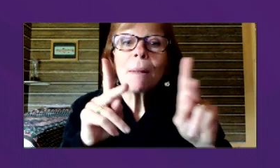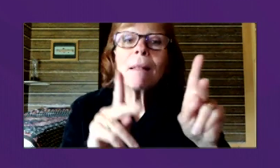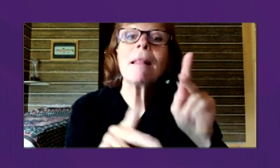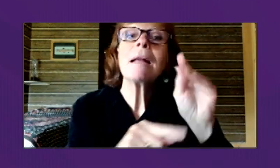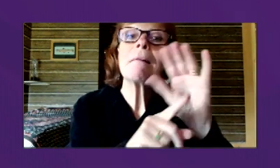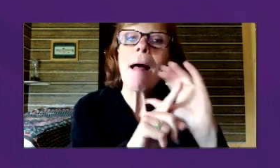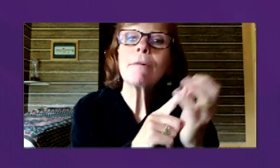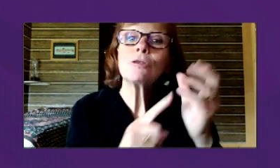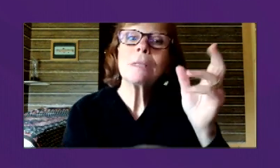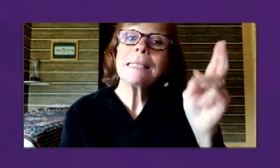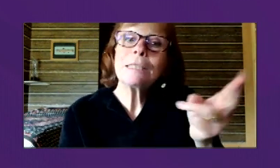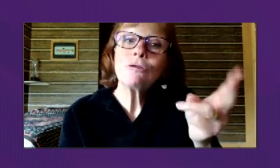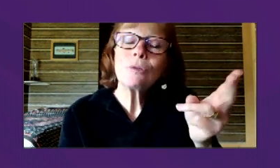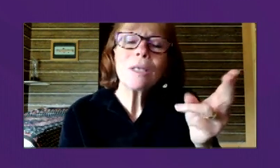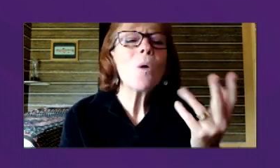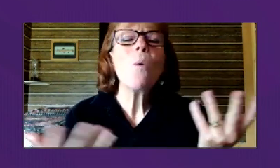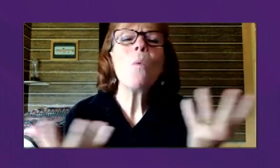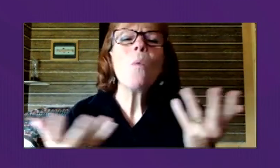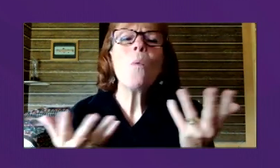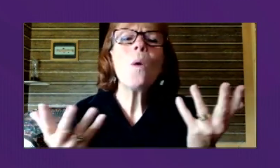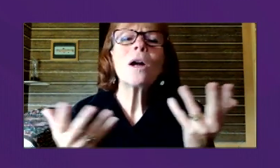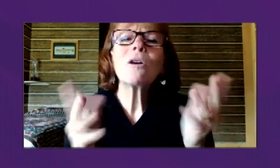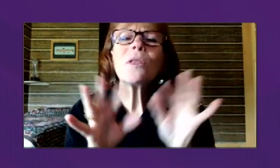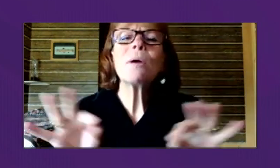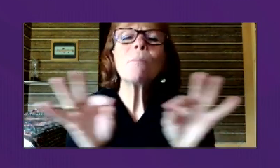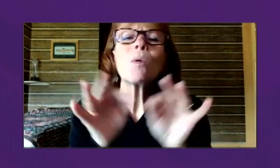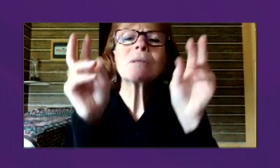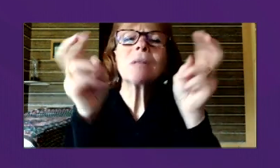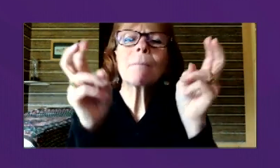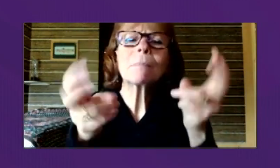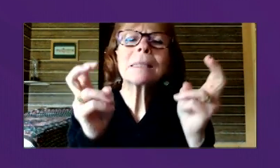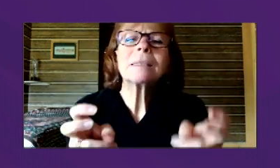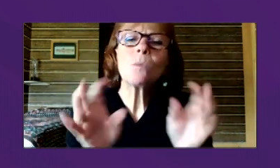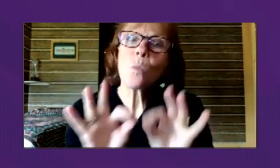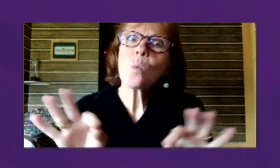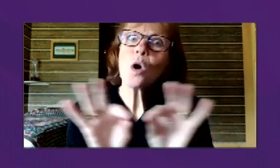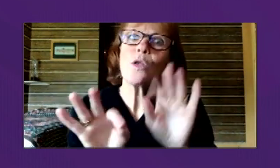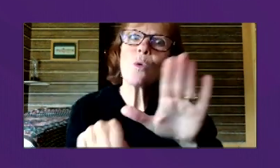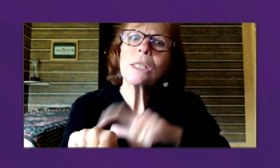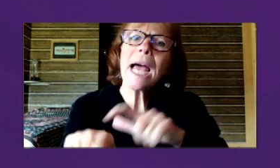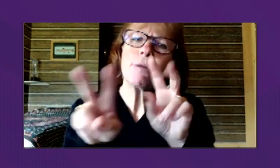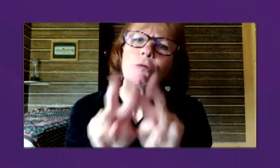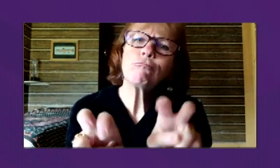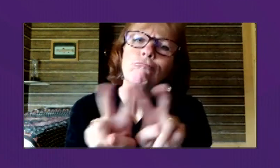then what are those important issues that are worth examining? Next, you have challenging.